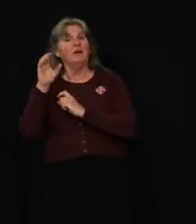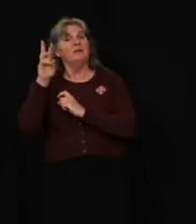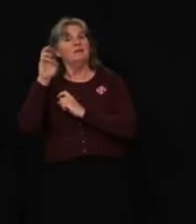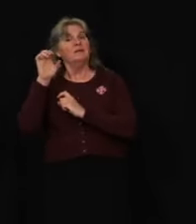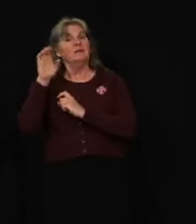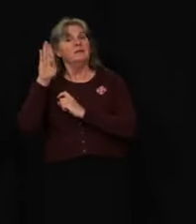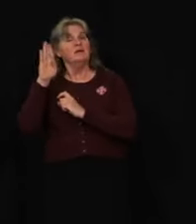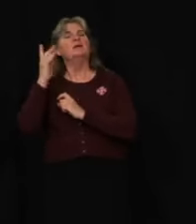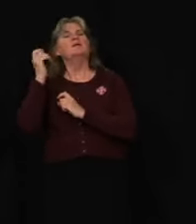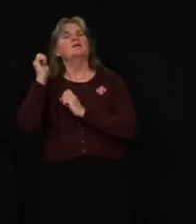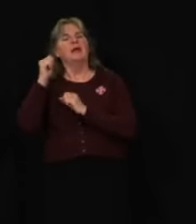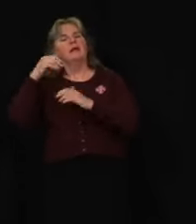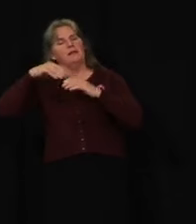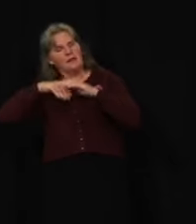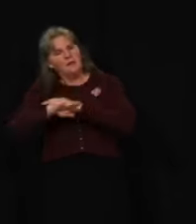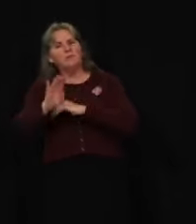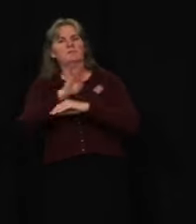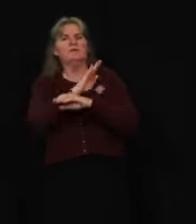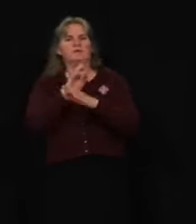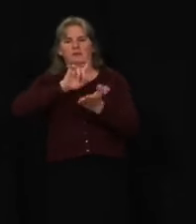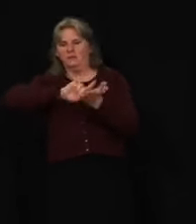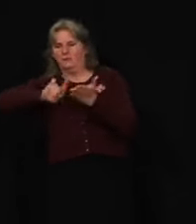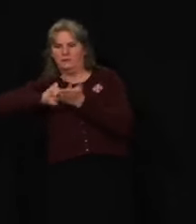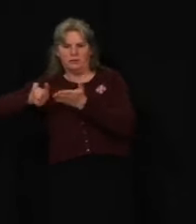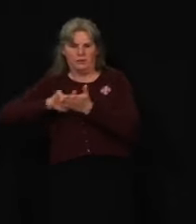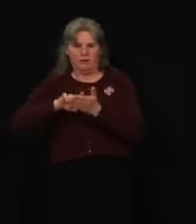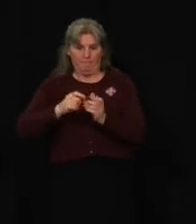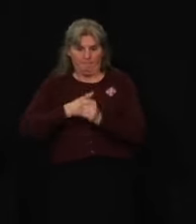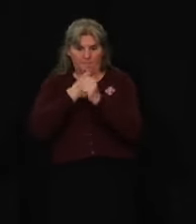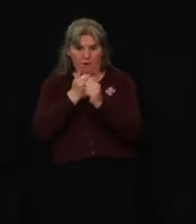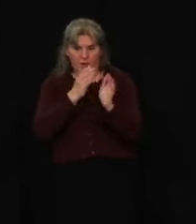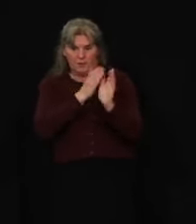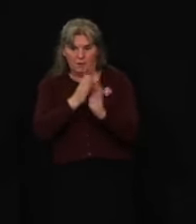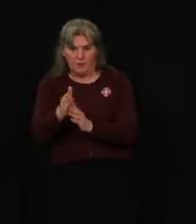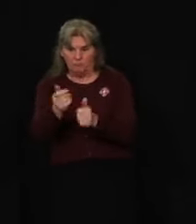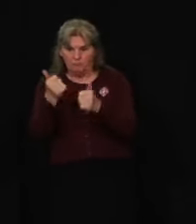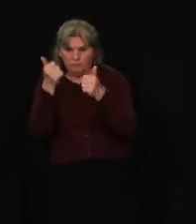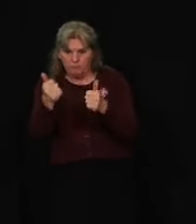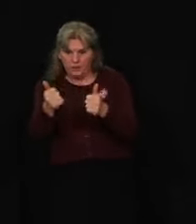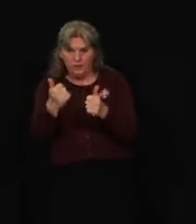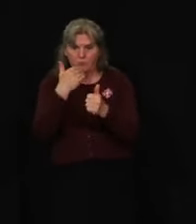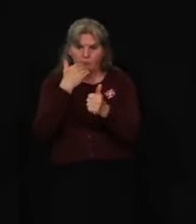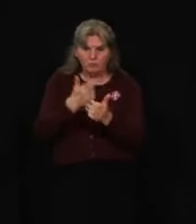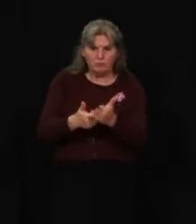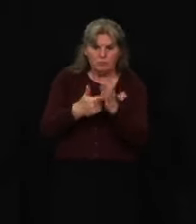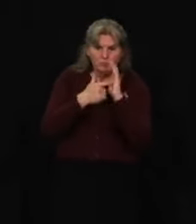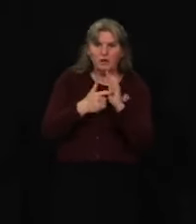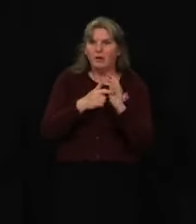Everybody so willing to take what we have learned on a weekly basis and apply it to a new